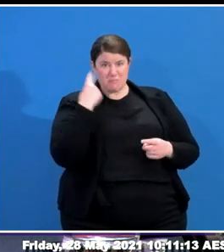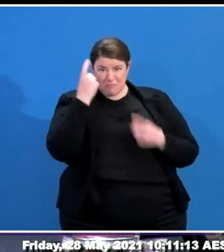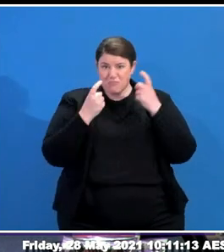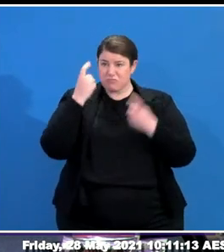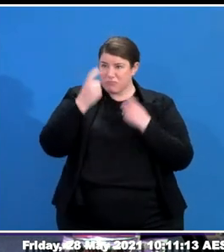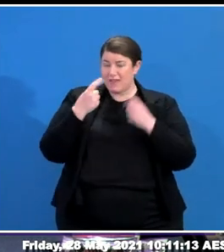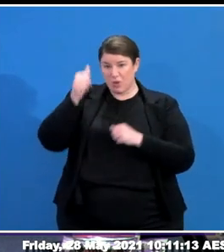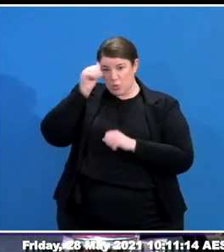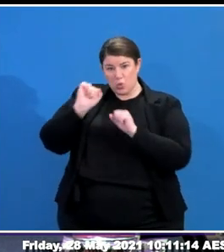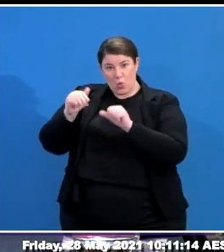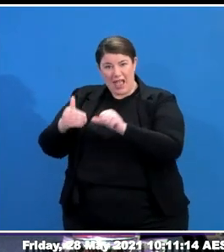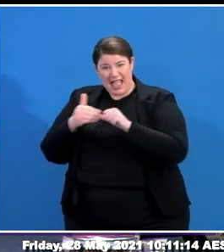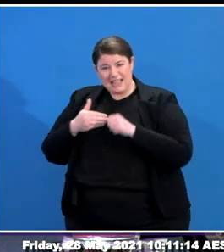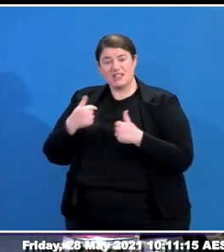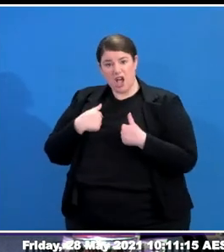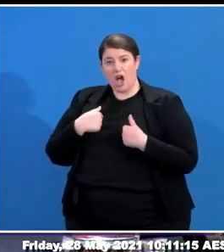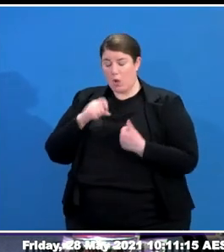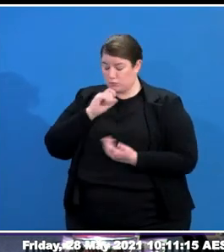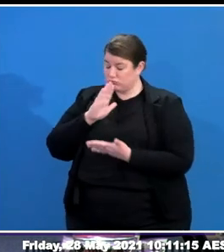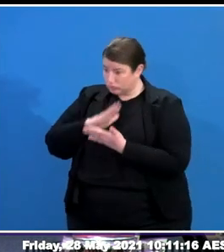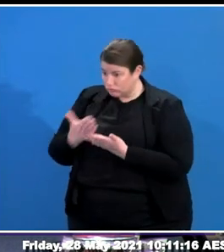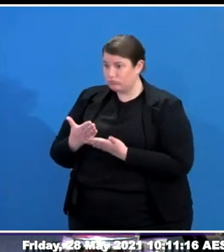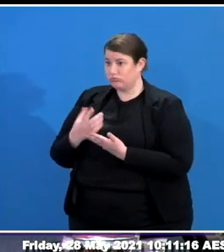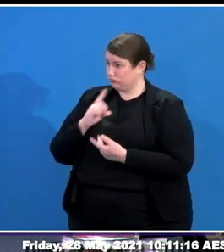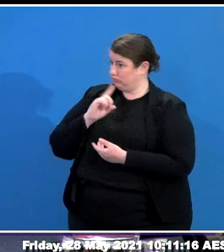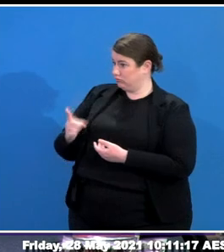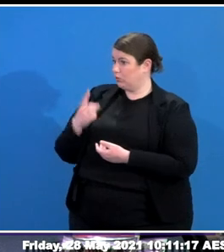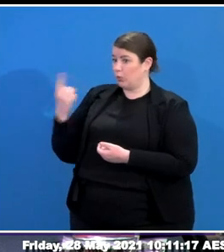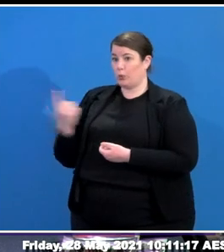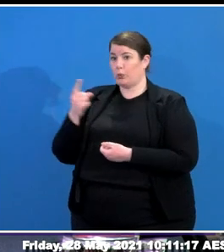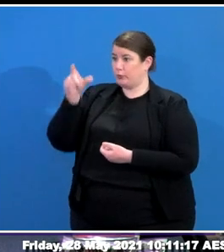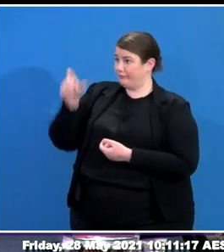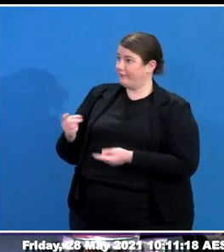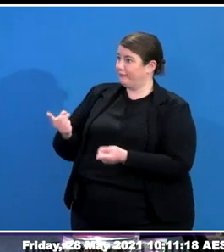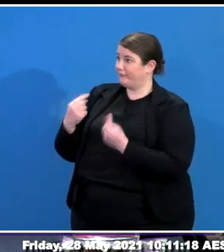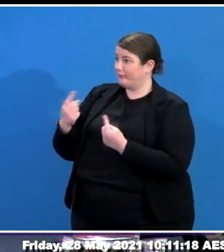that question, I would genuinely, honestly give my --- my truthful answer.